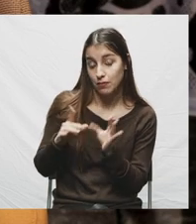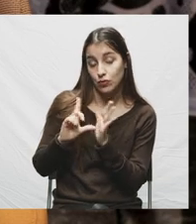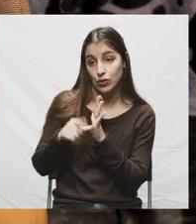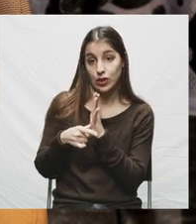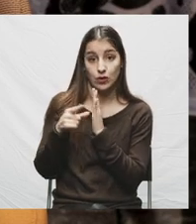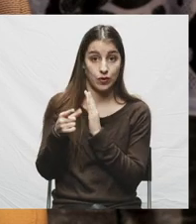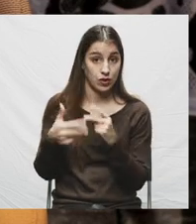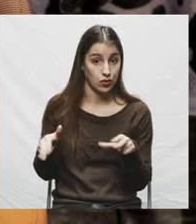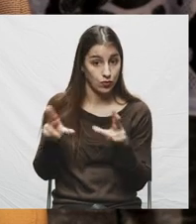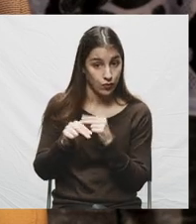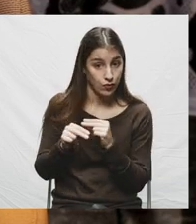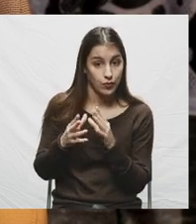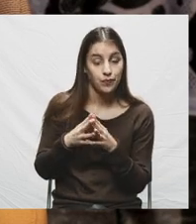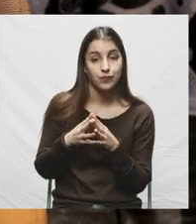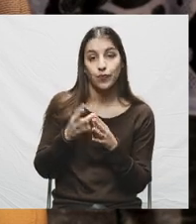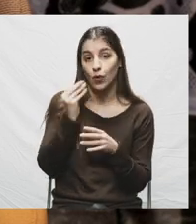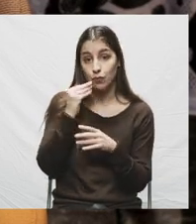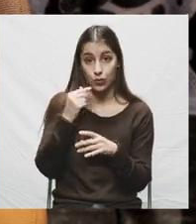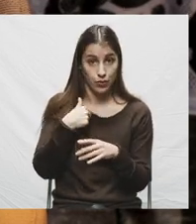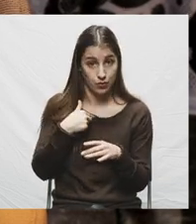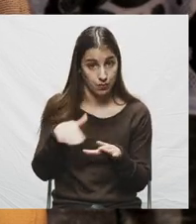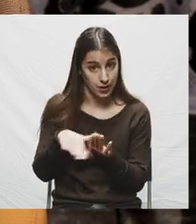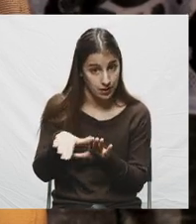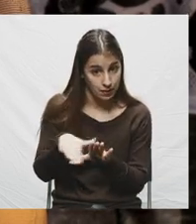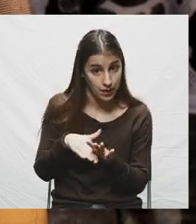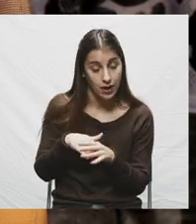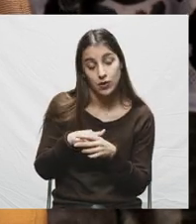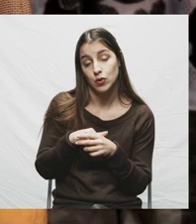In this new project. — In this new project as... a participant